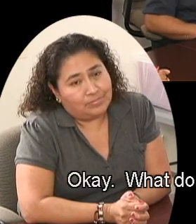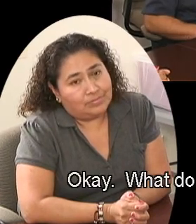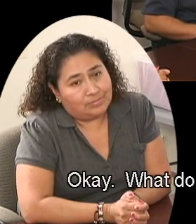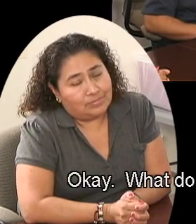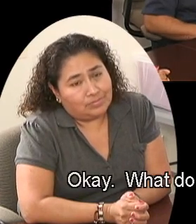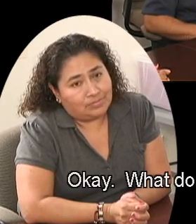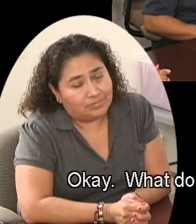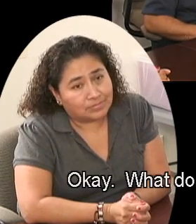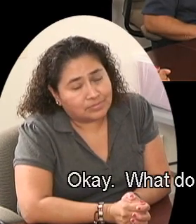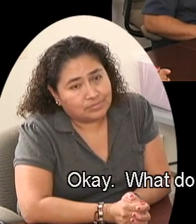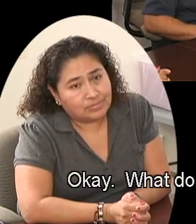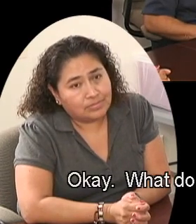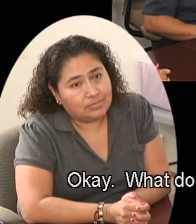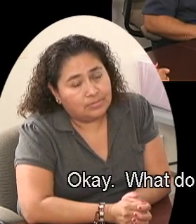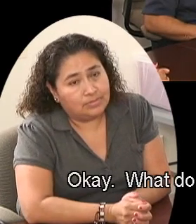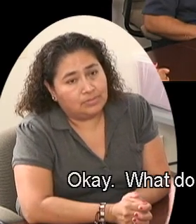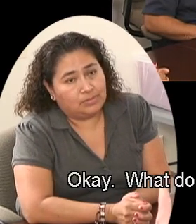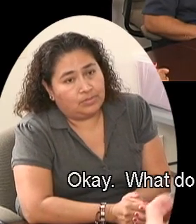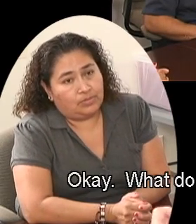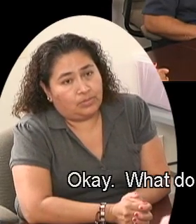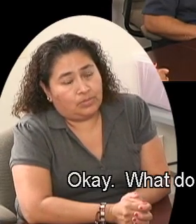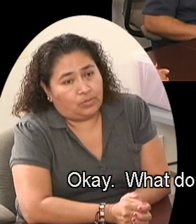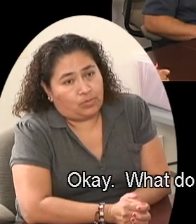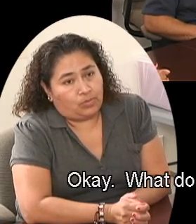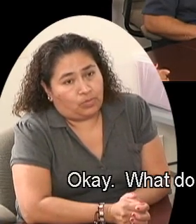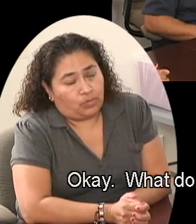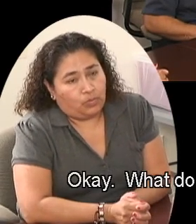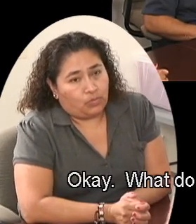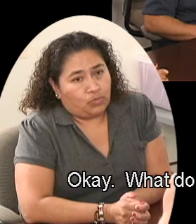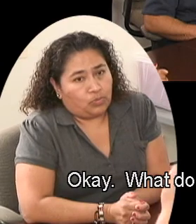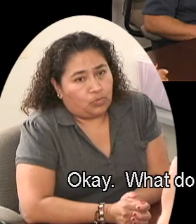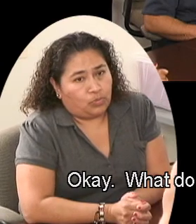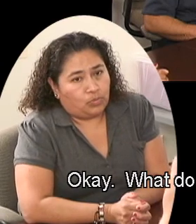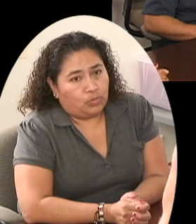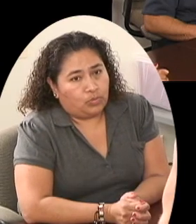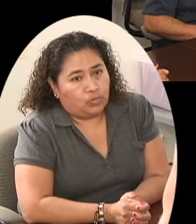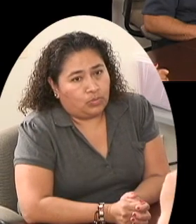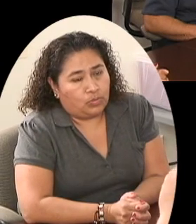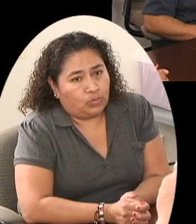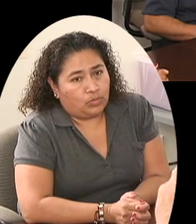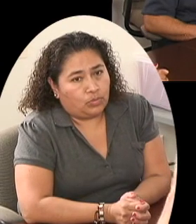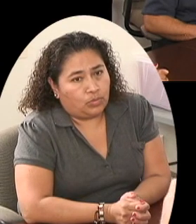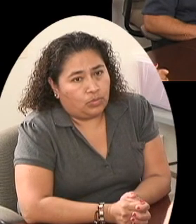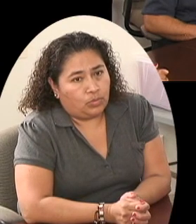Okay. What do you want from rehab?